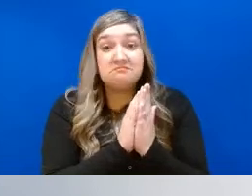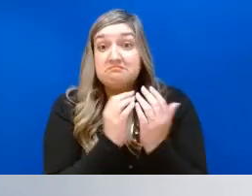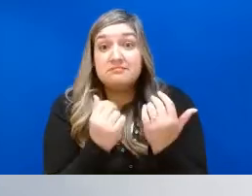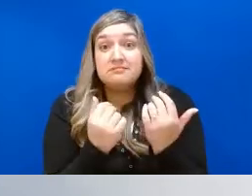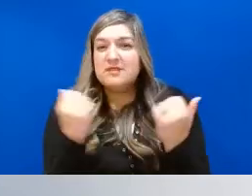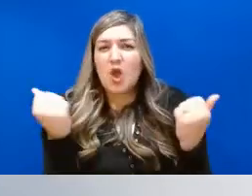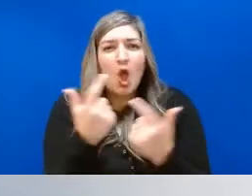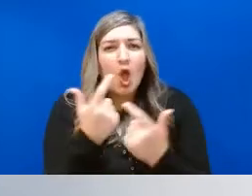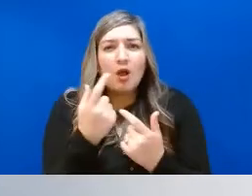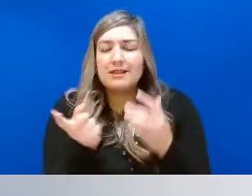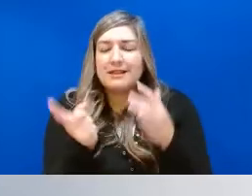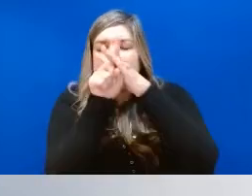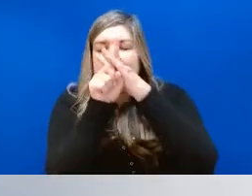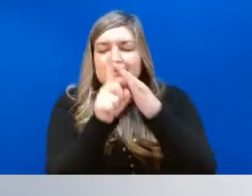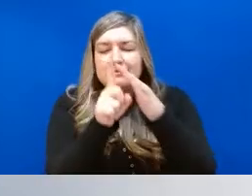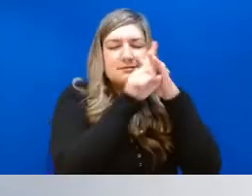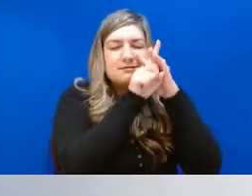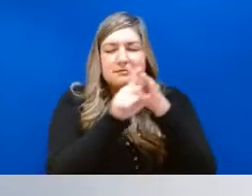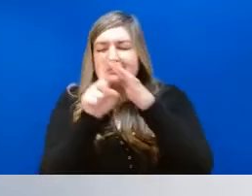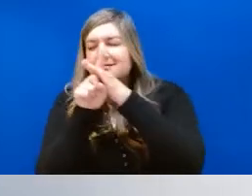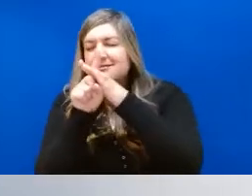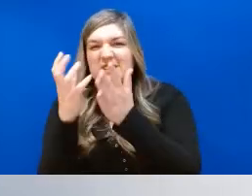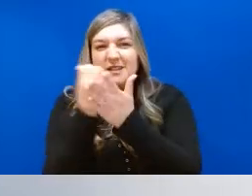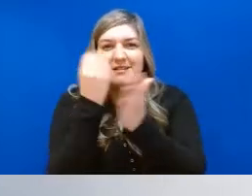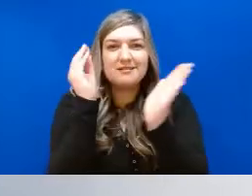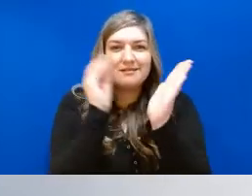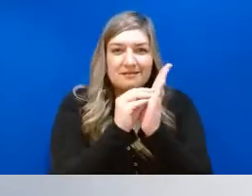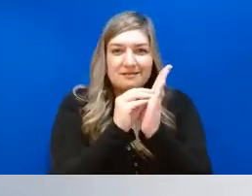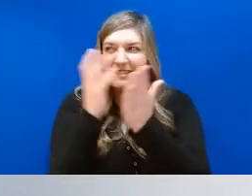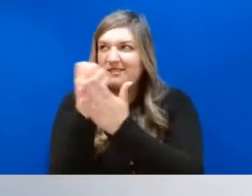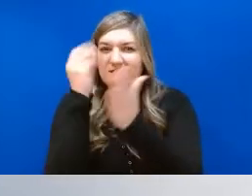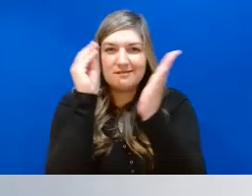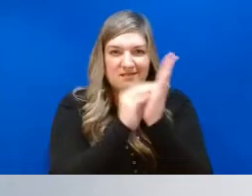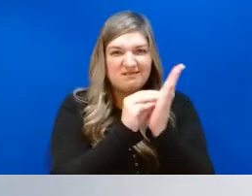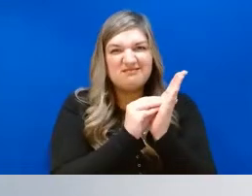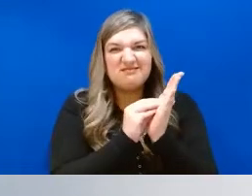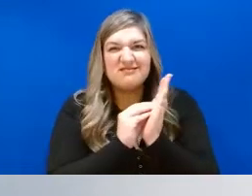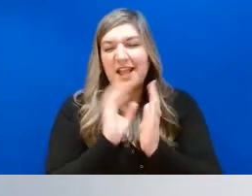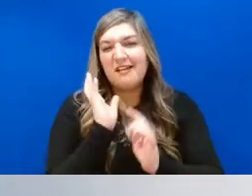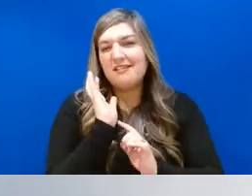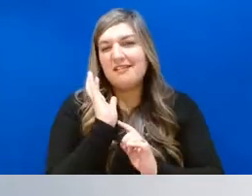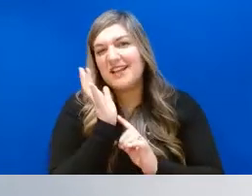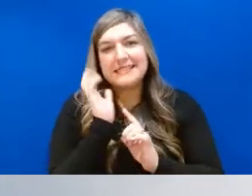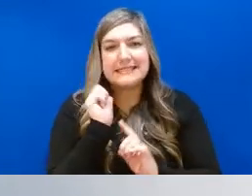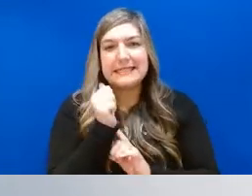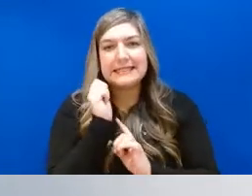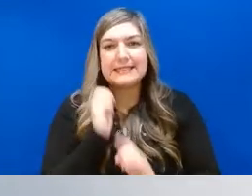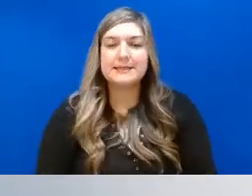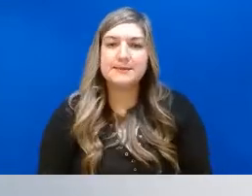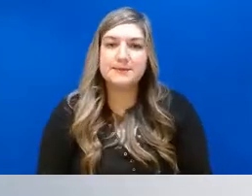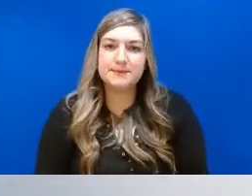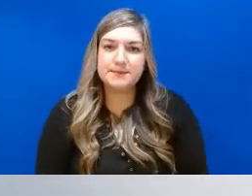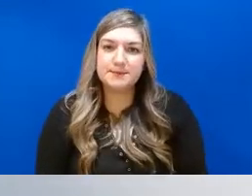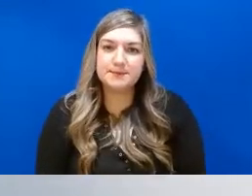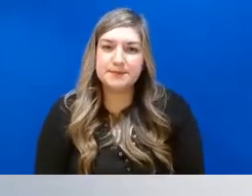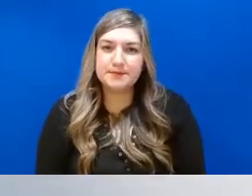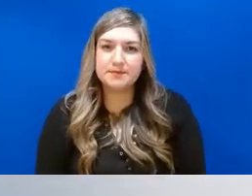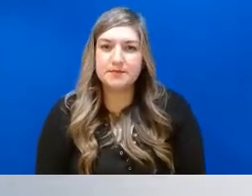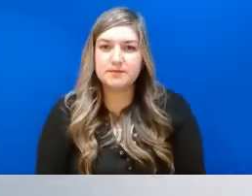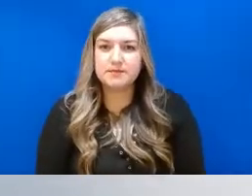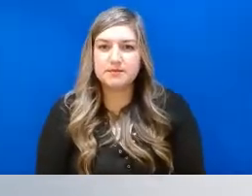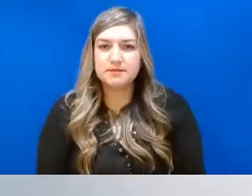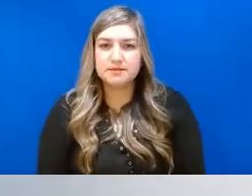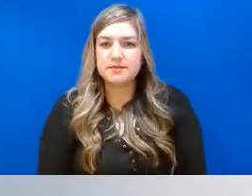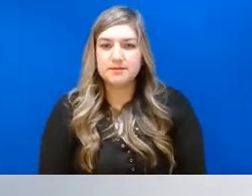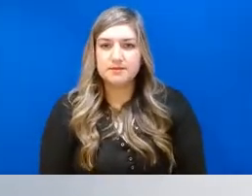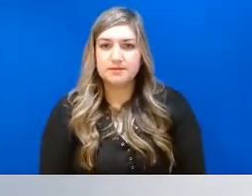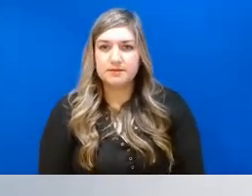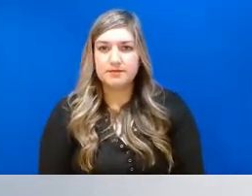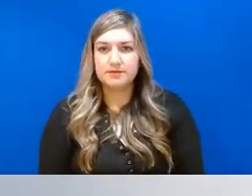Just take five or 10 seconds and let's do that.